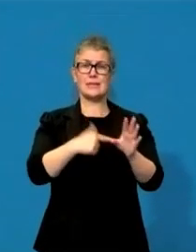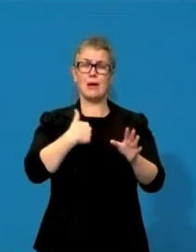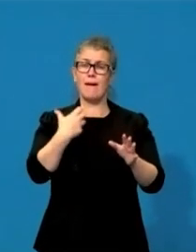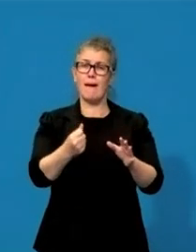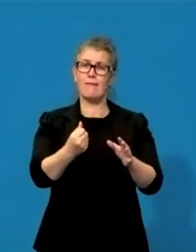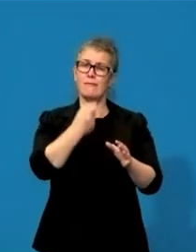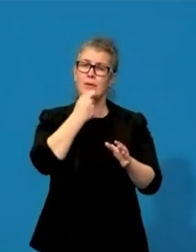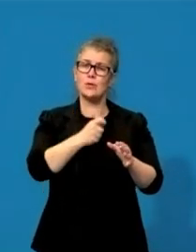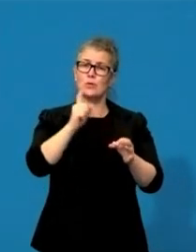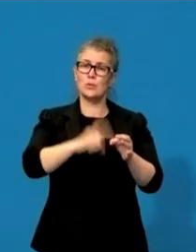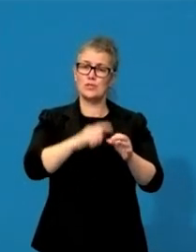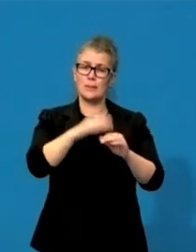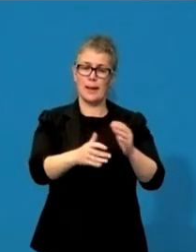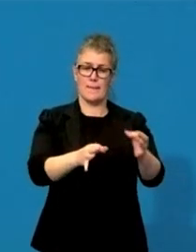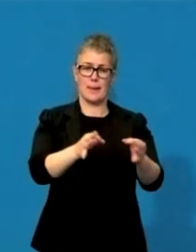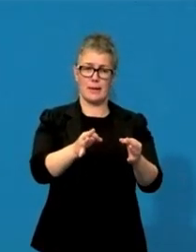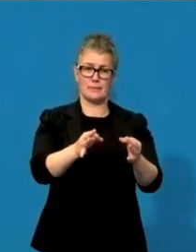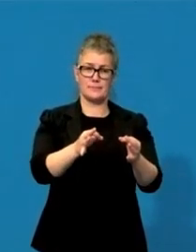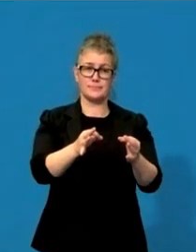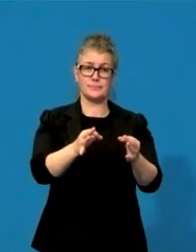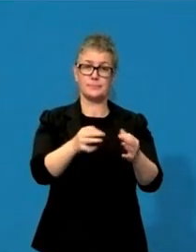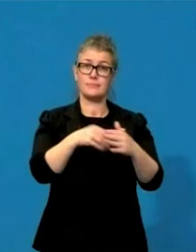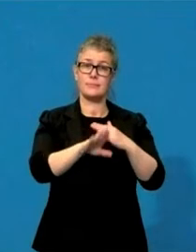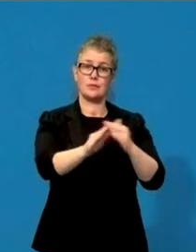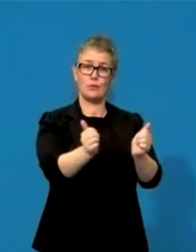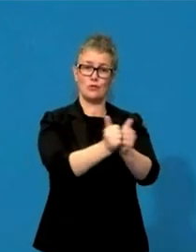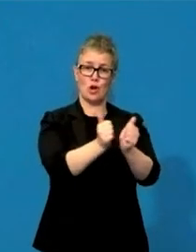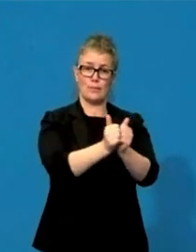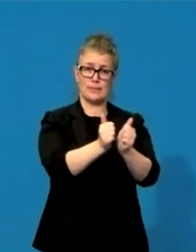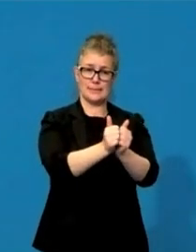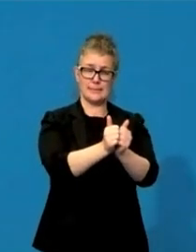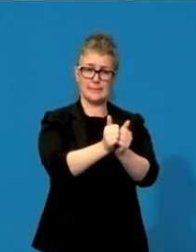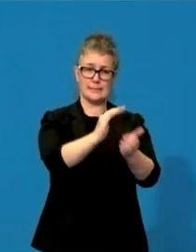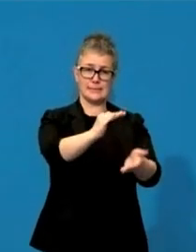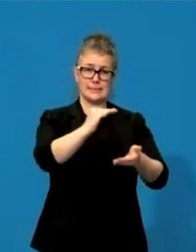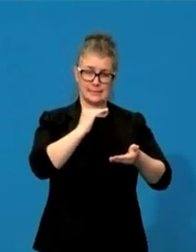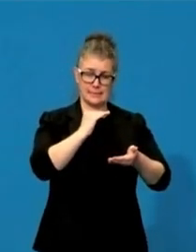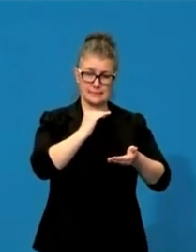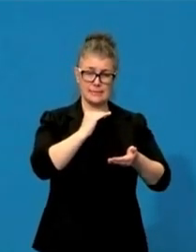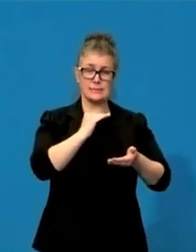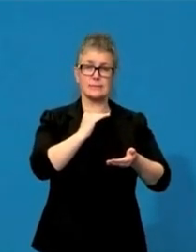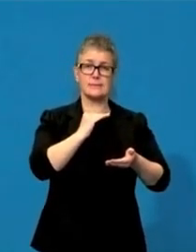We have in the documents that have been put together for the purposes of the hearing the